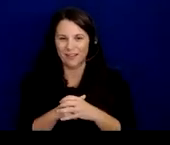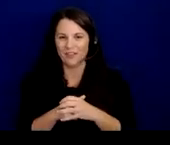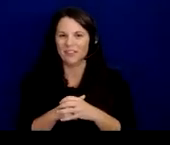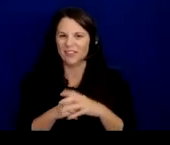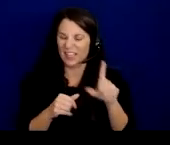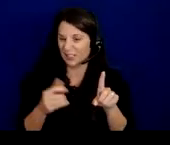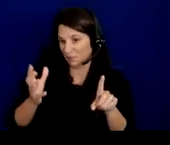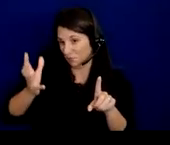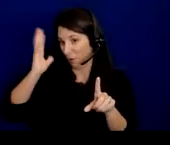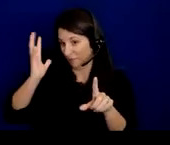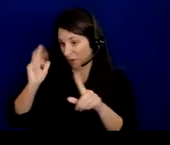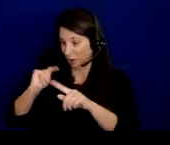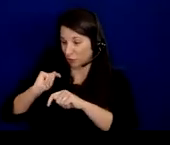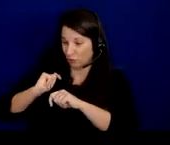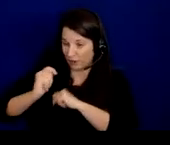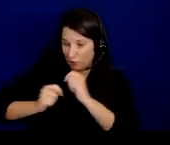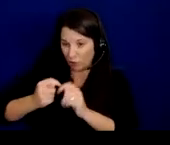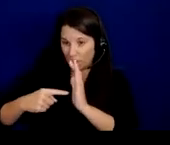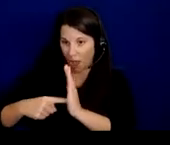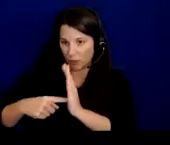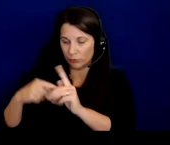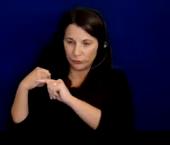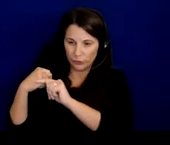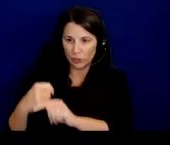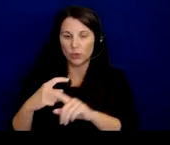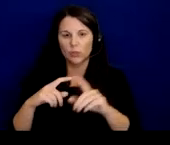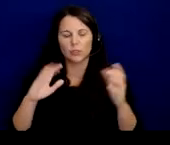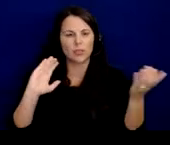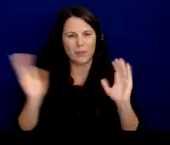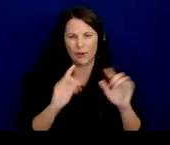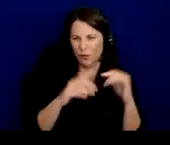with service learning as a student, a grad student, as a faculty member?